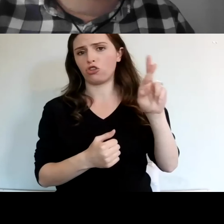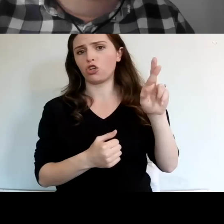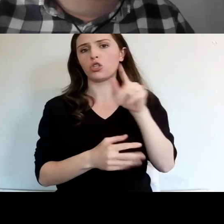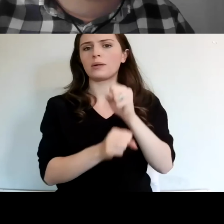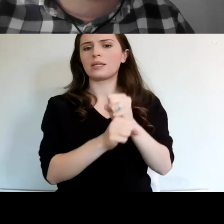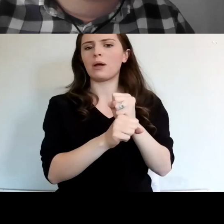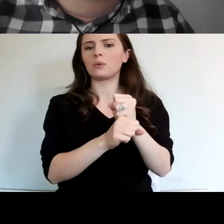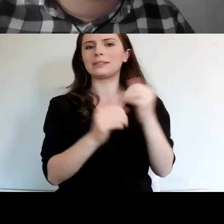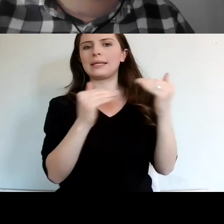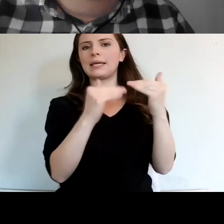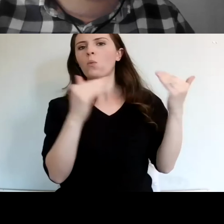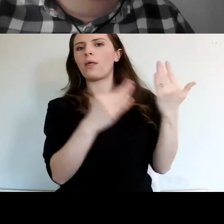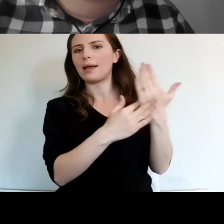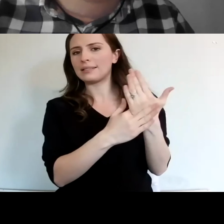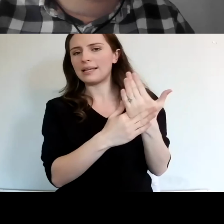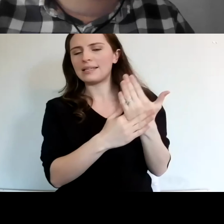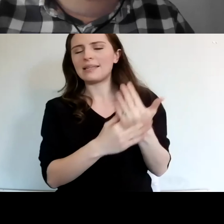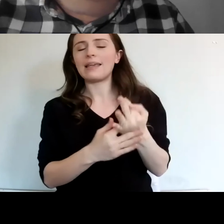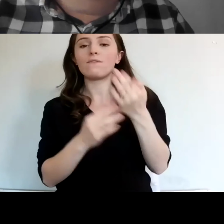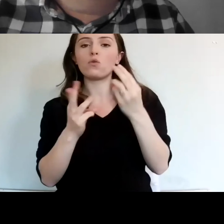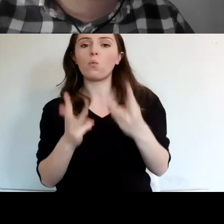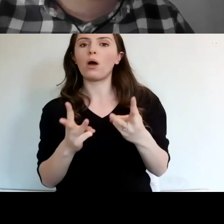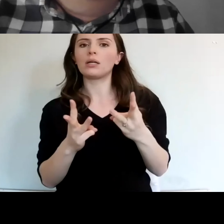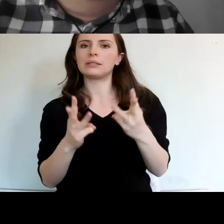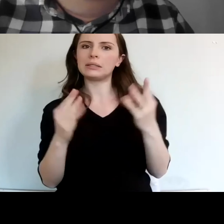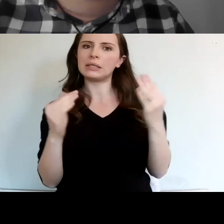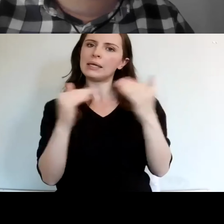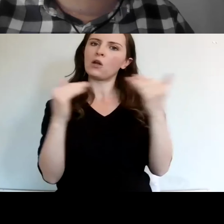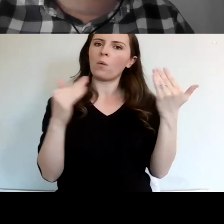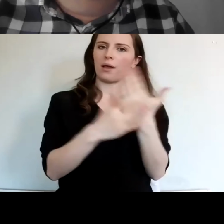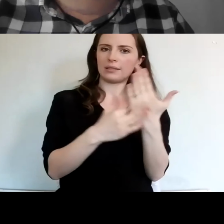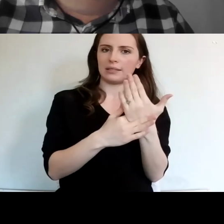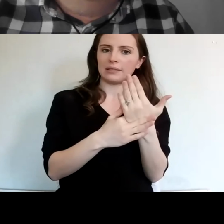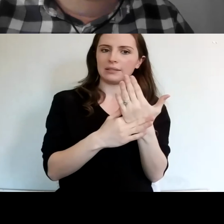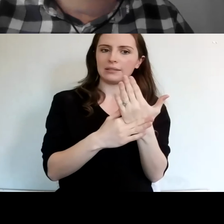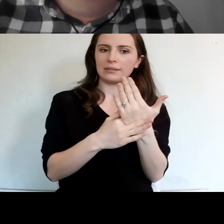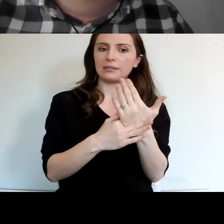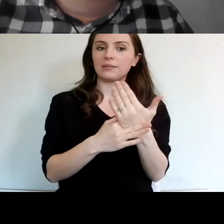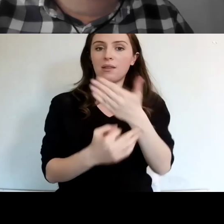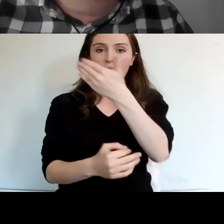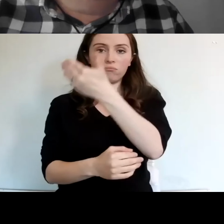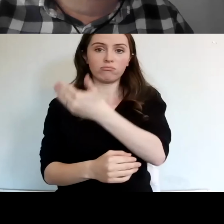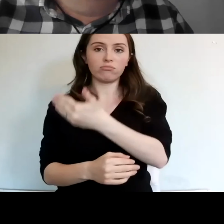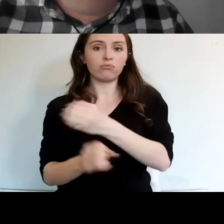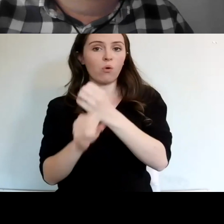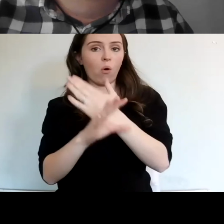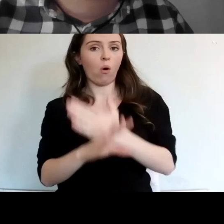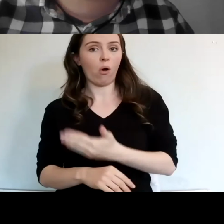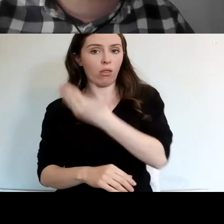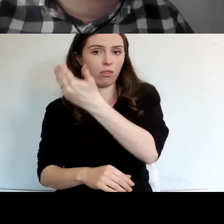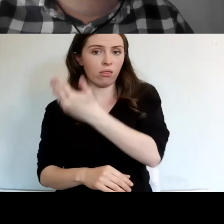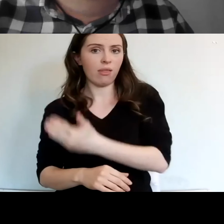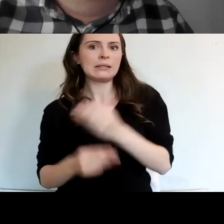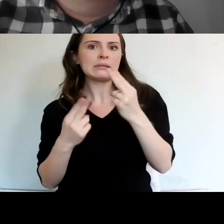it's vital, if you want to guarantee equitable access — that all of these questions and more, but this is just a snapshot, be considered.